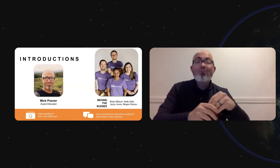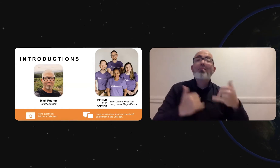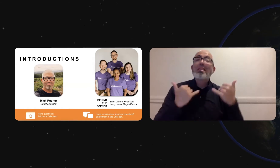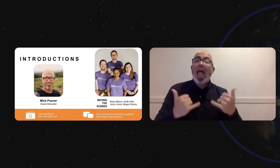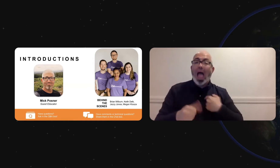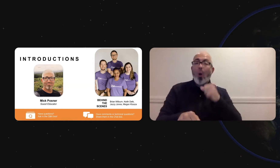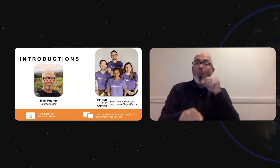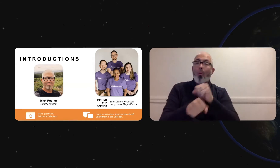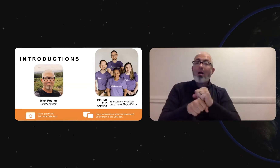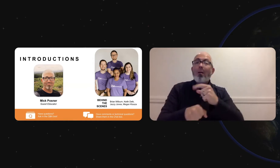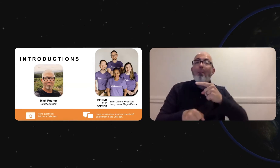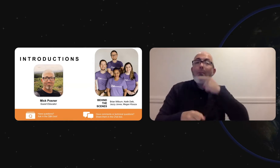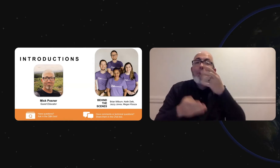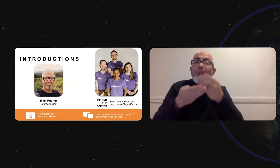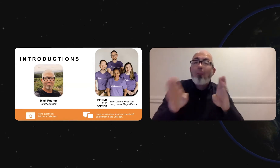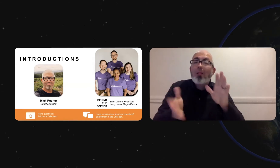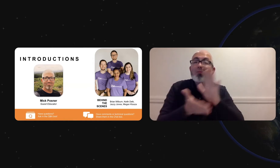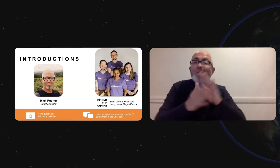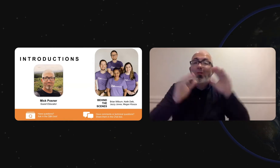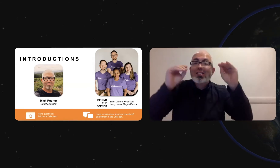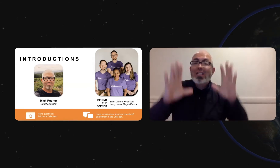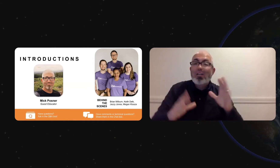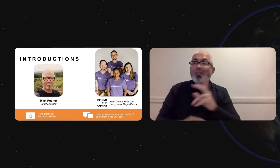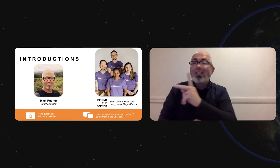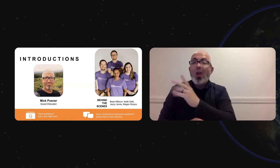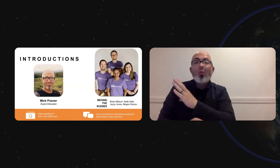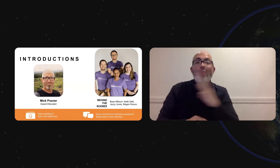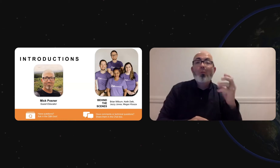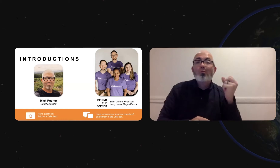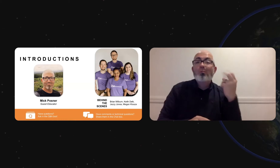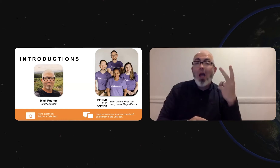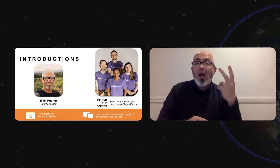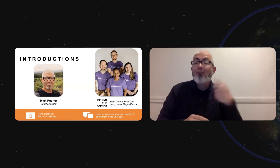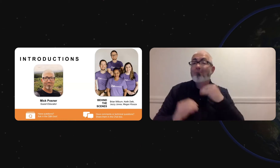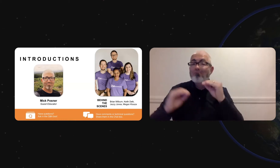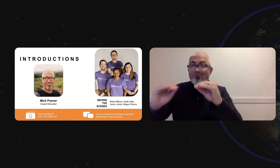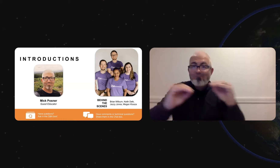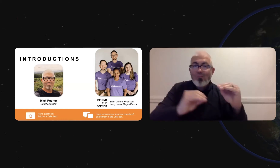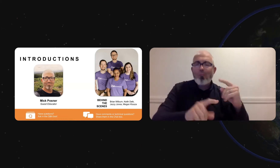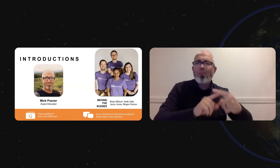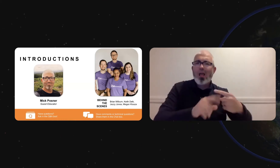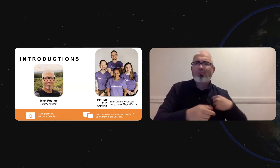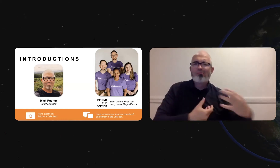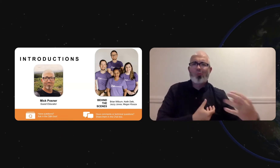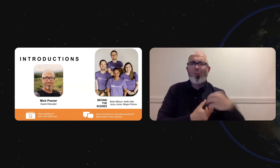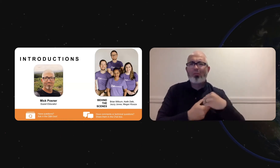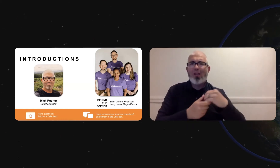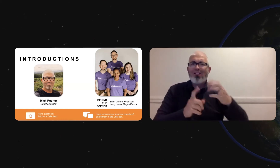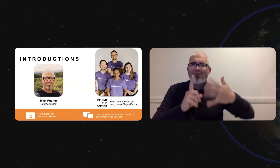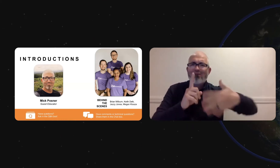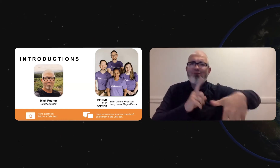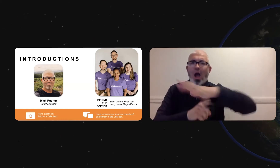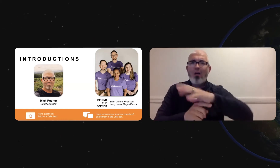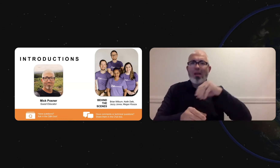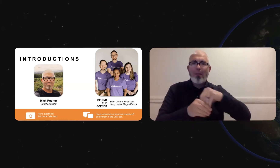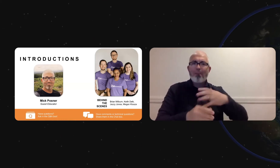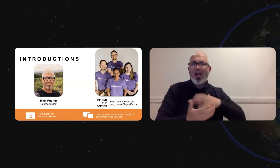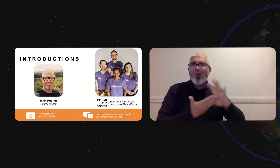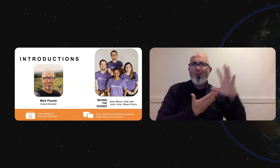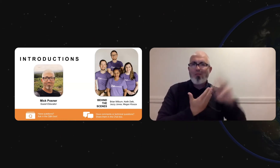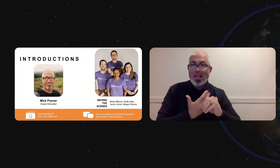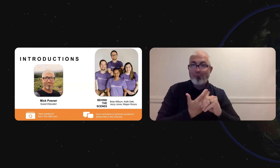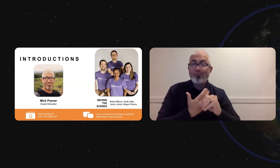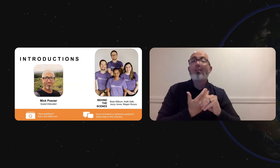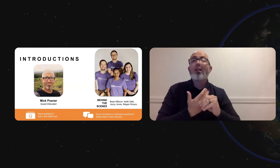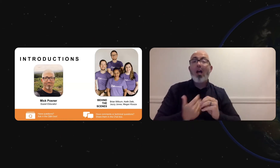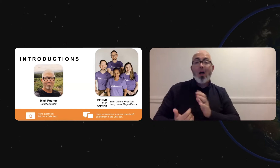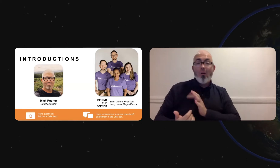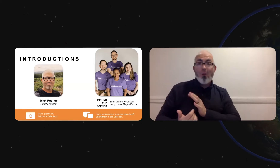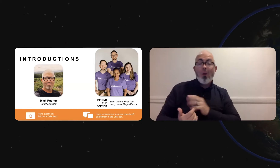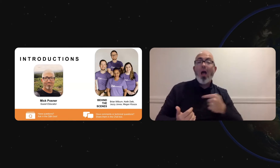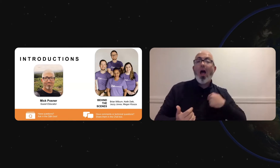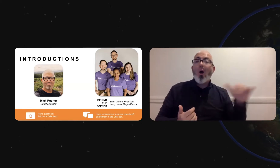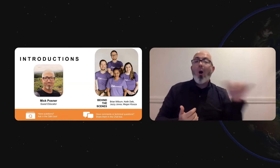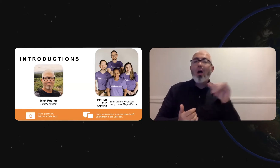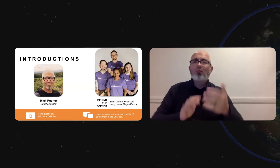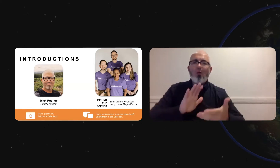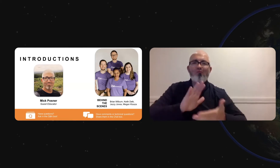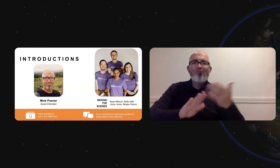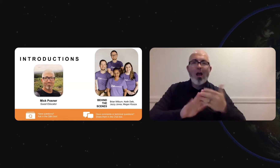Now, I work as a public educator in K-12.